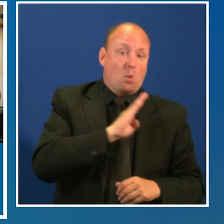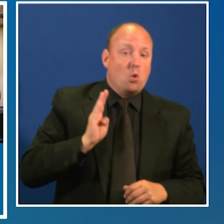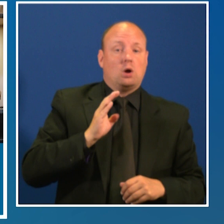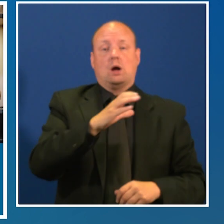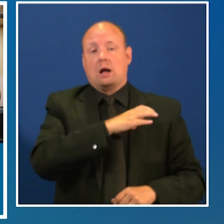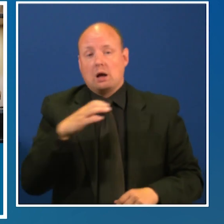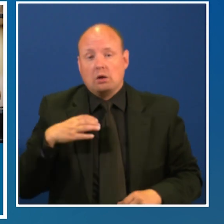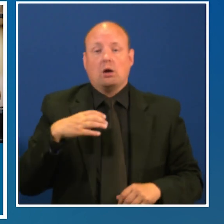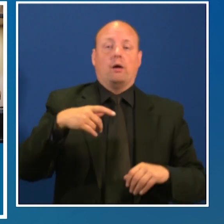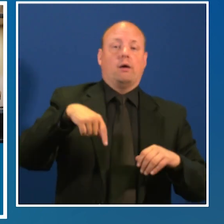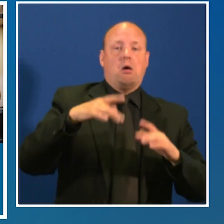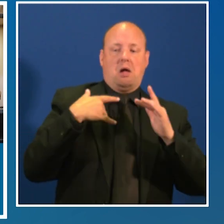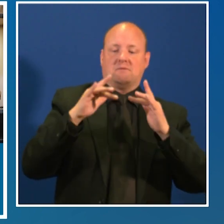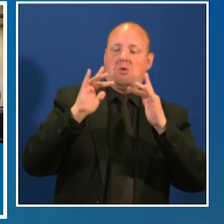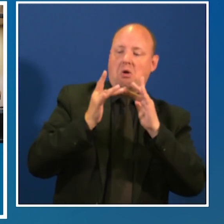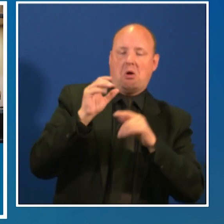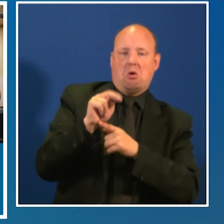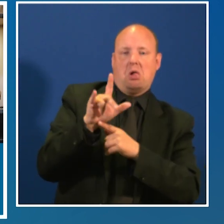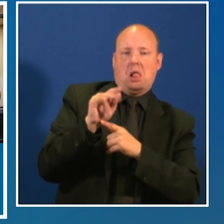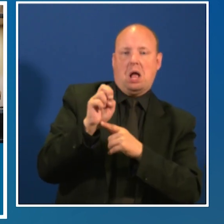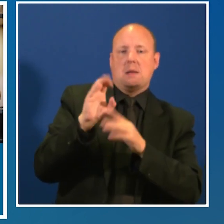we've learned this past year online meetings have been an